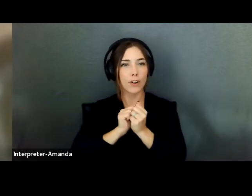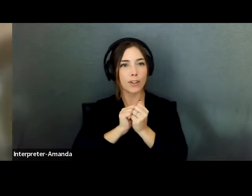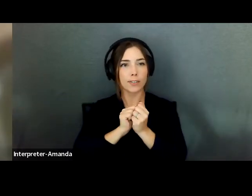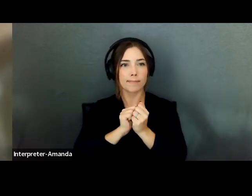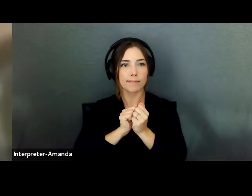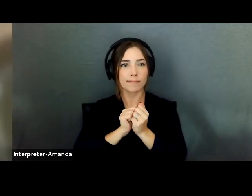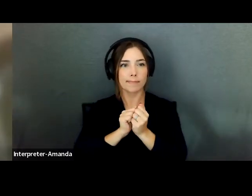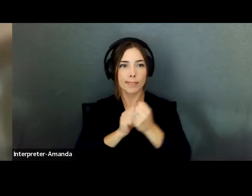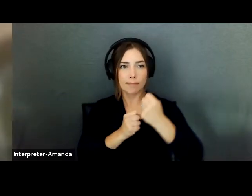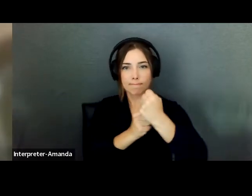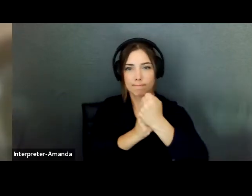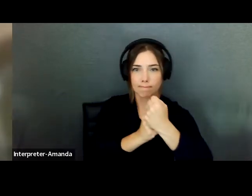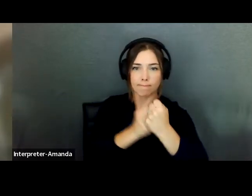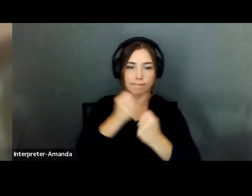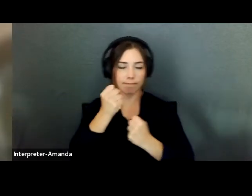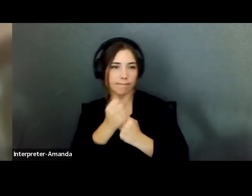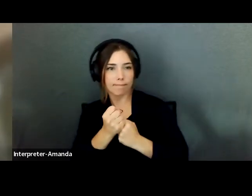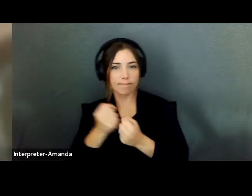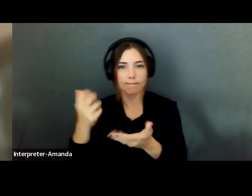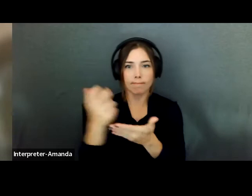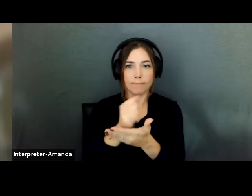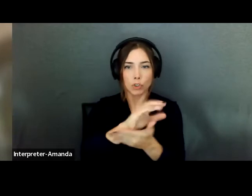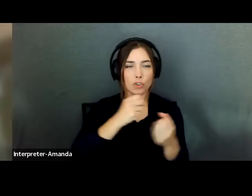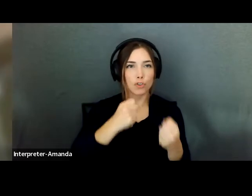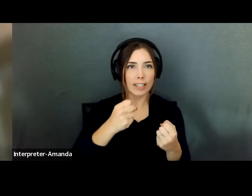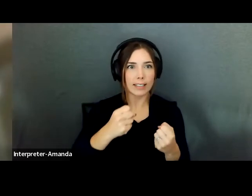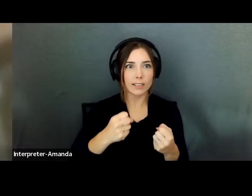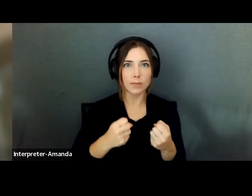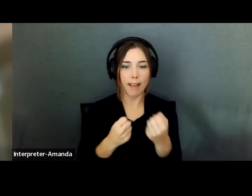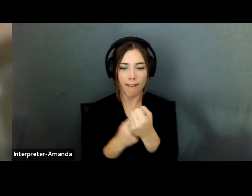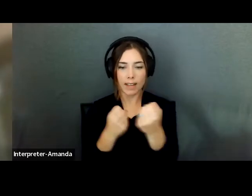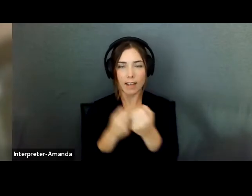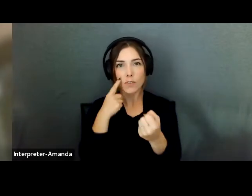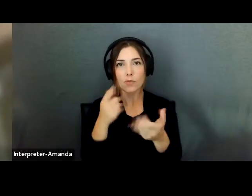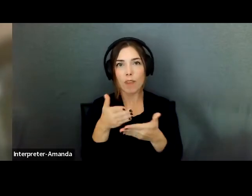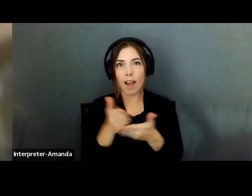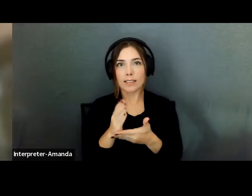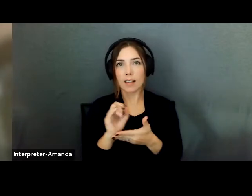right to advocate to ensure the rights of disabilities when it comes to the HCBS settings rule.